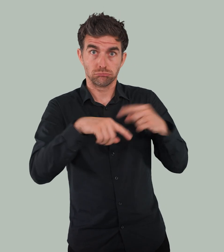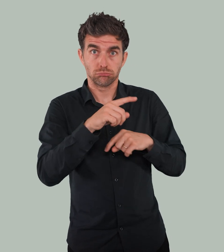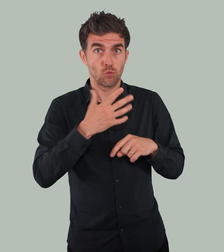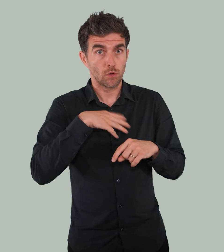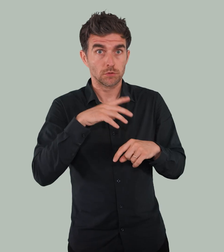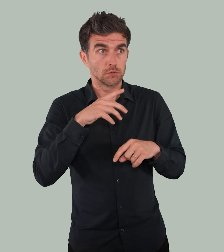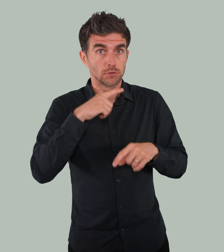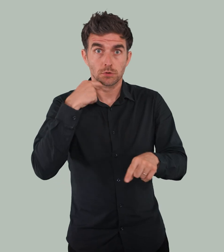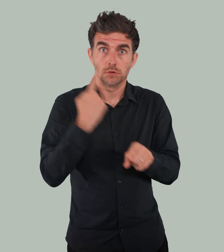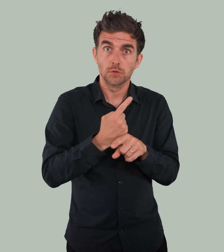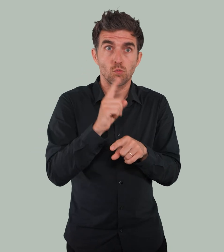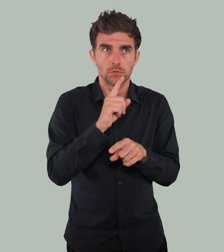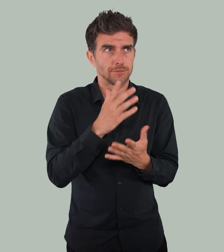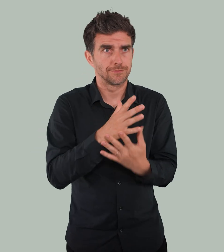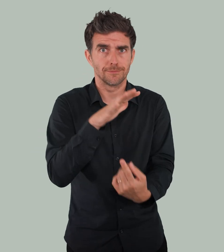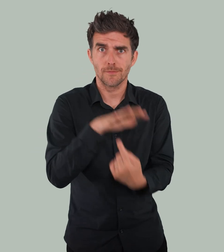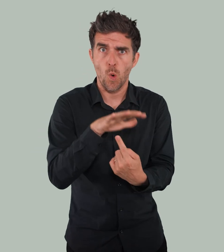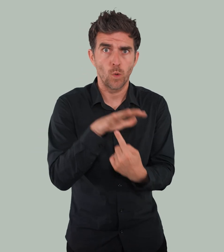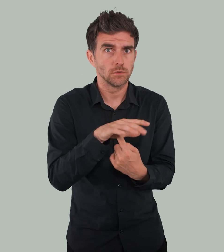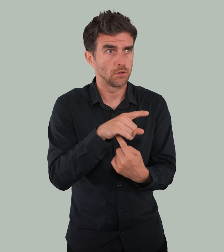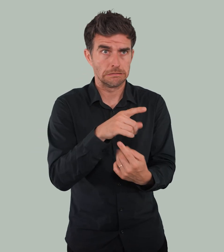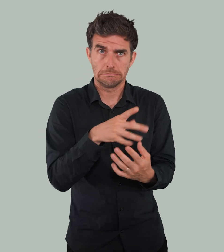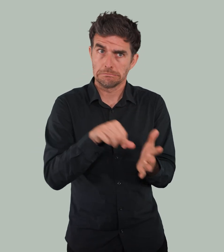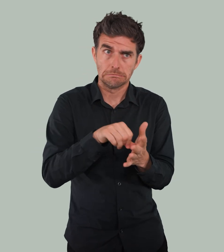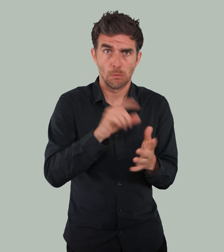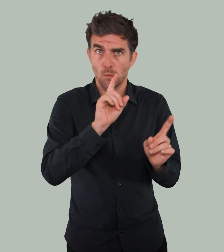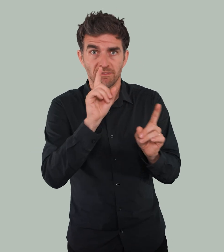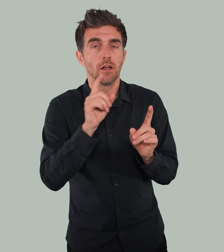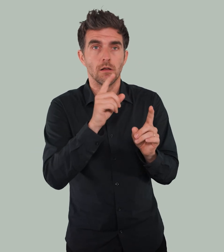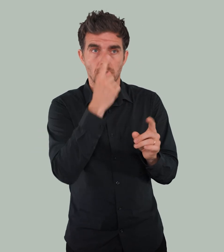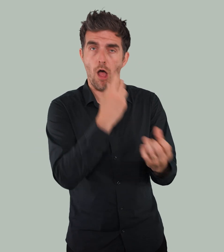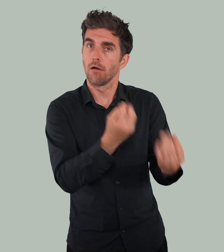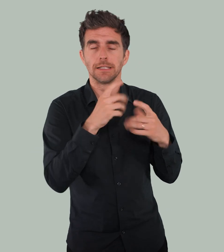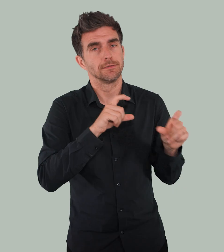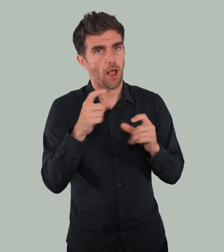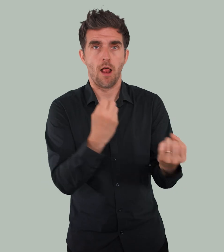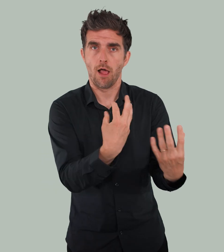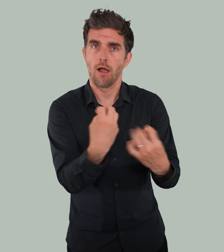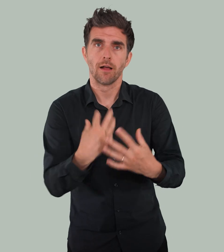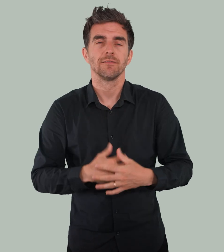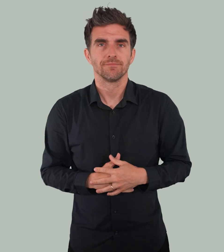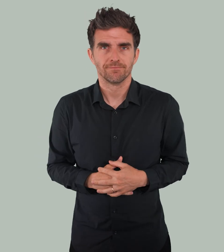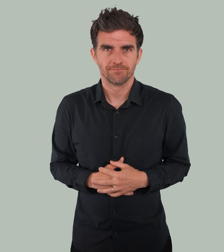to raise the issues that mattered most to them.